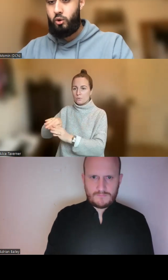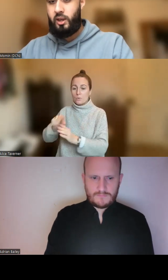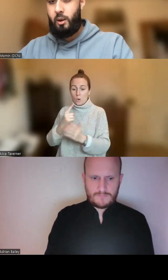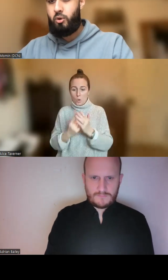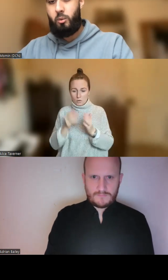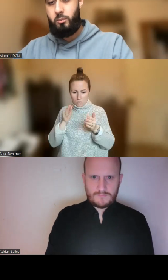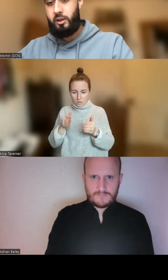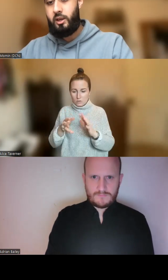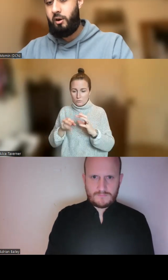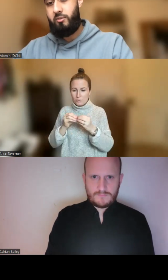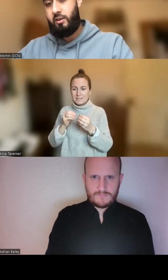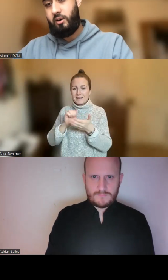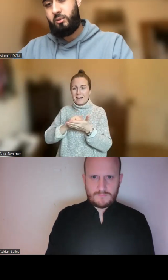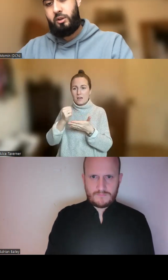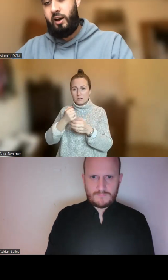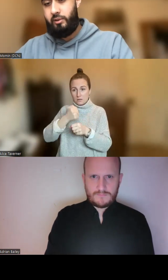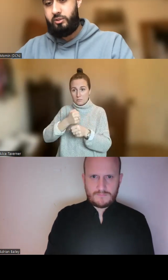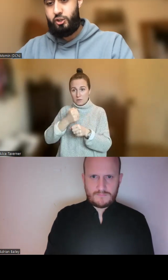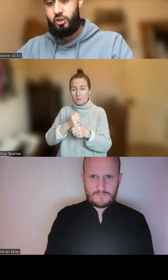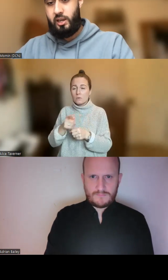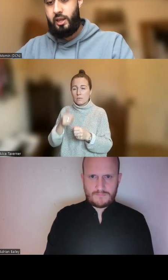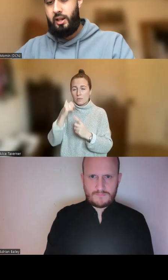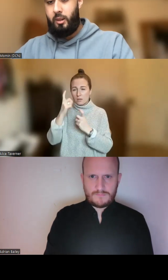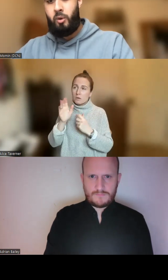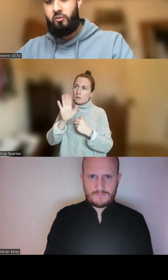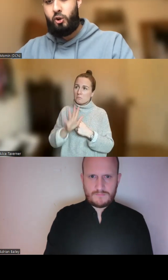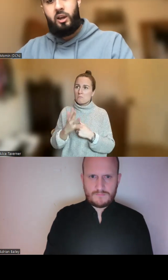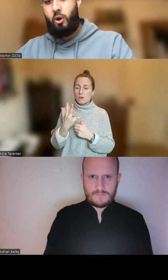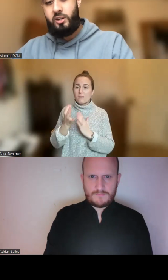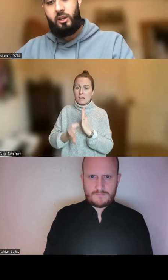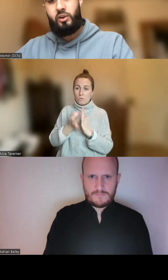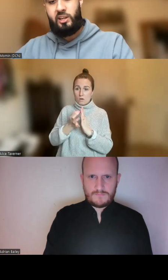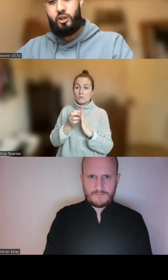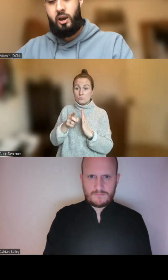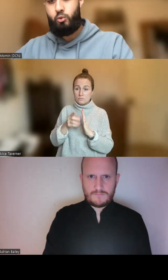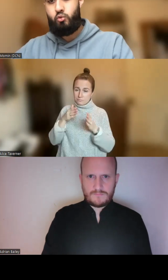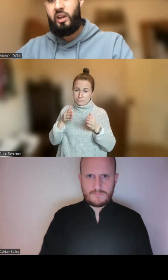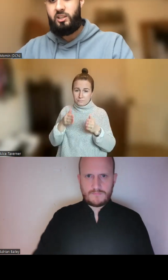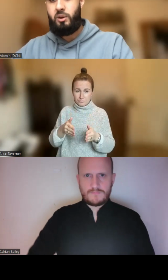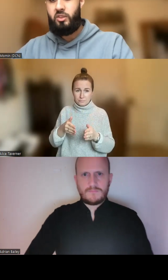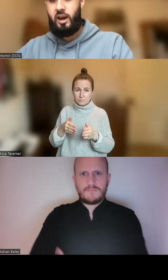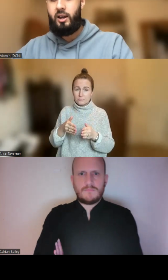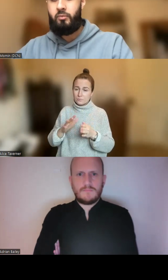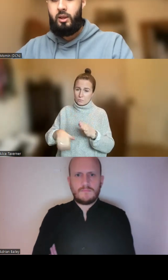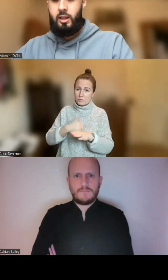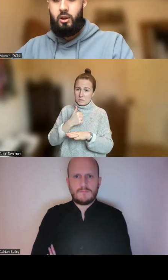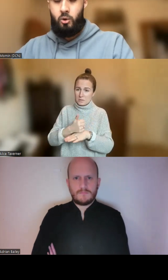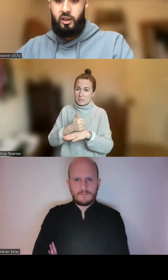you're looking at probably about five hours, up to five hours it should take. If you're looking at content creation, I would really spend the time looking